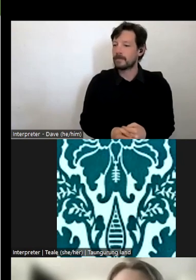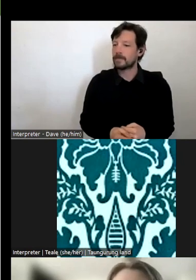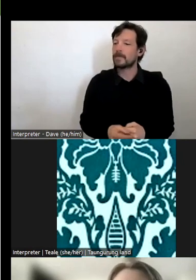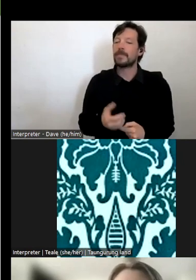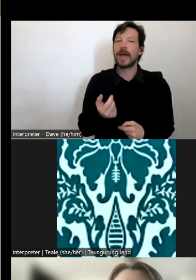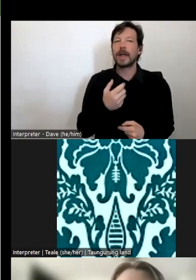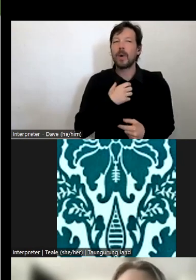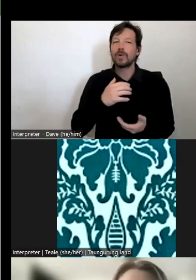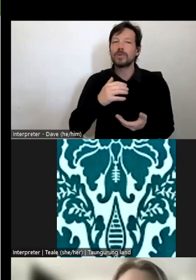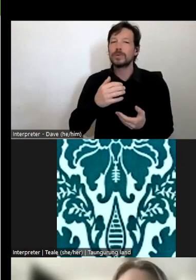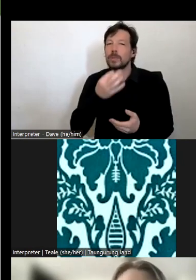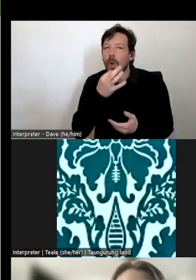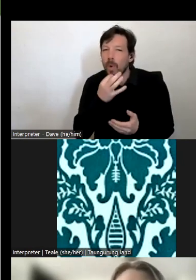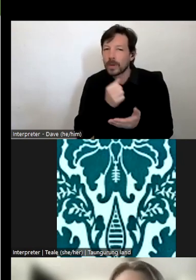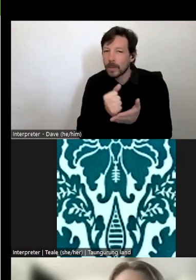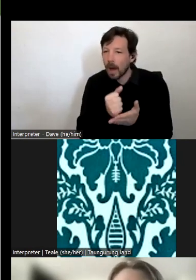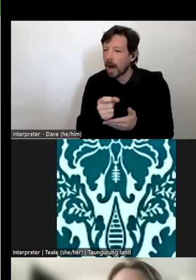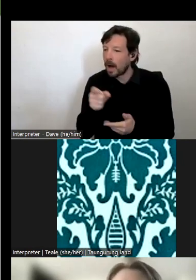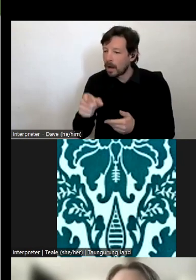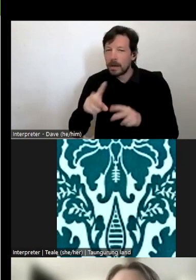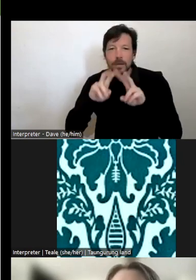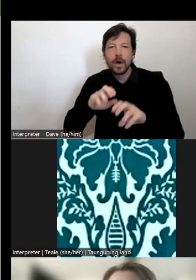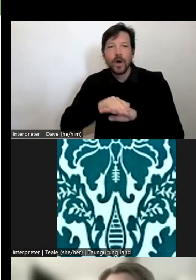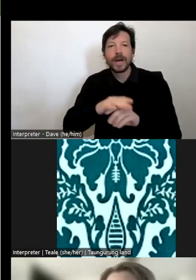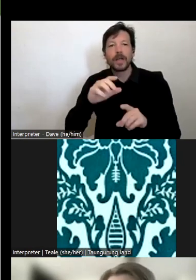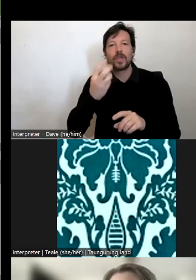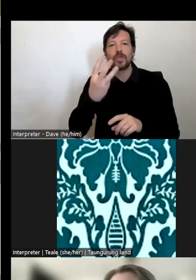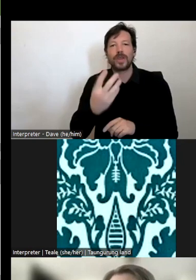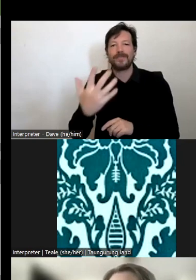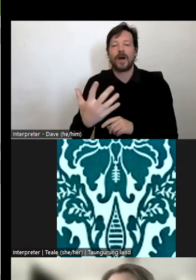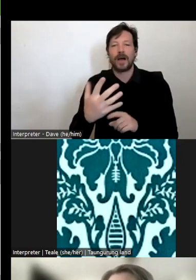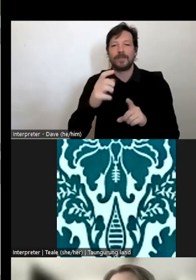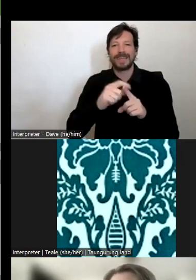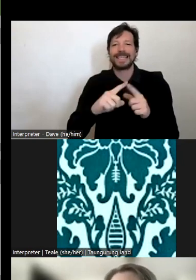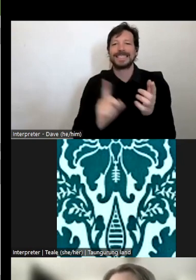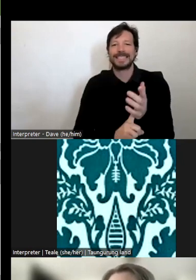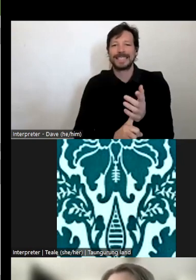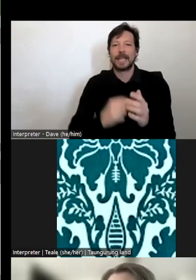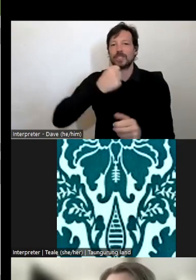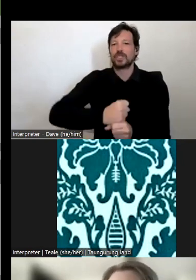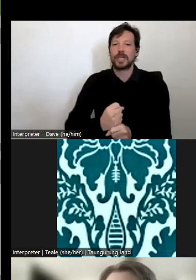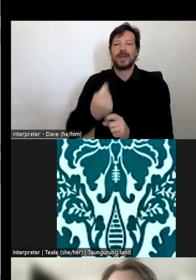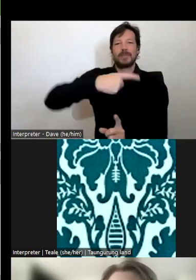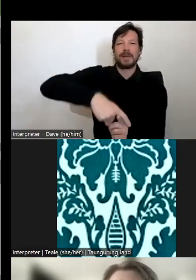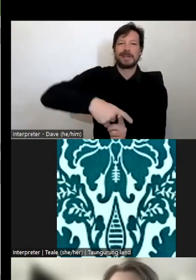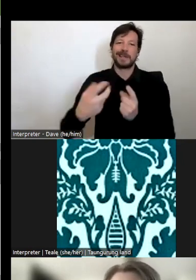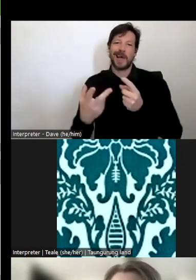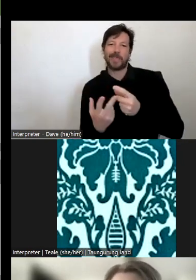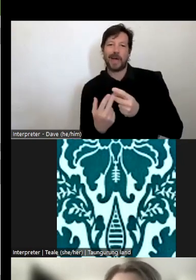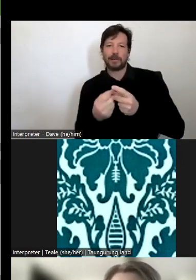but they were just looking at 35delG and other in that group. So that's the data from Australia